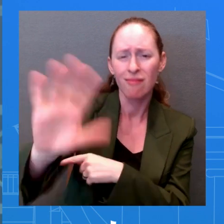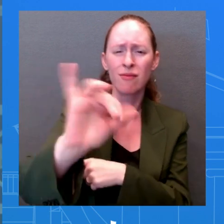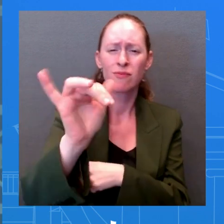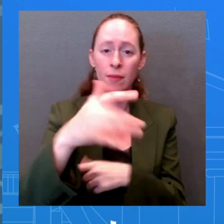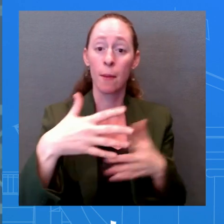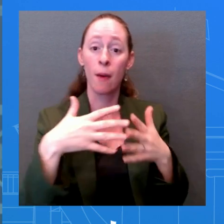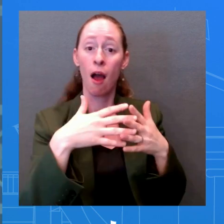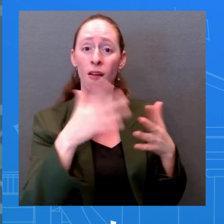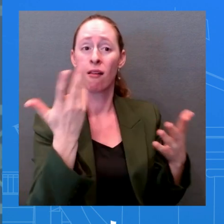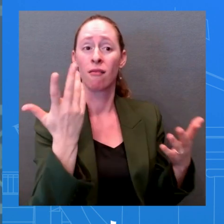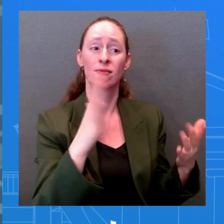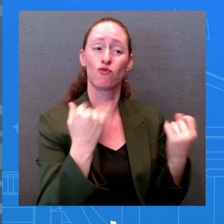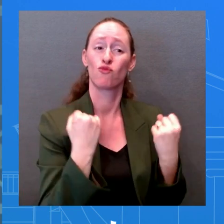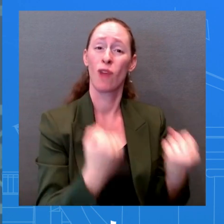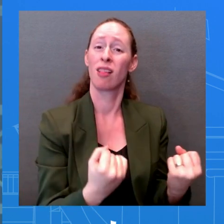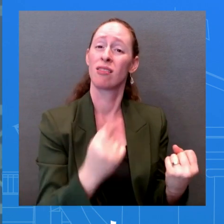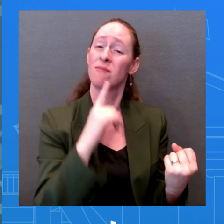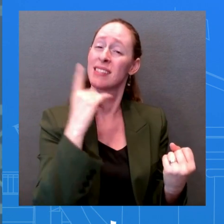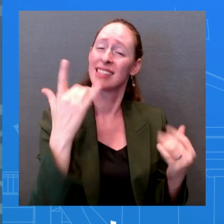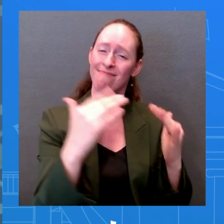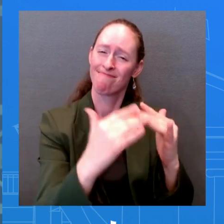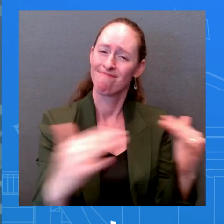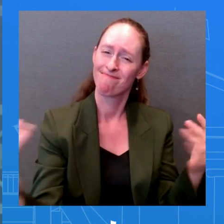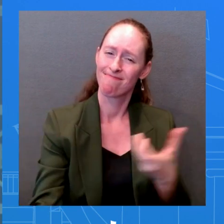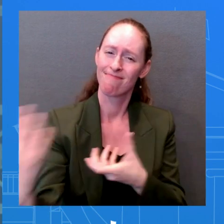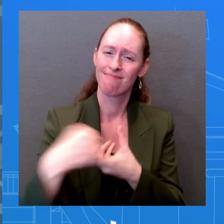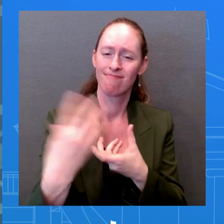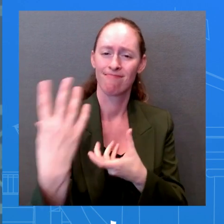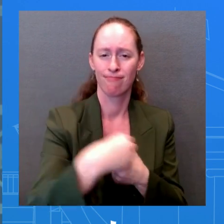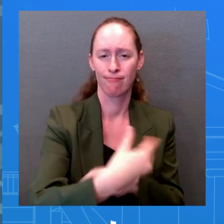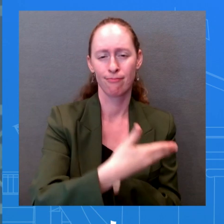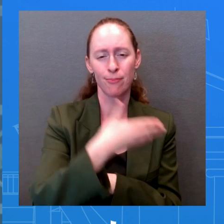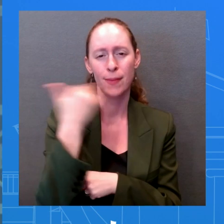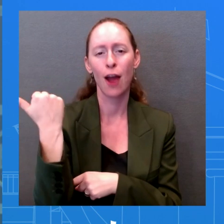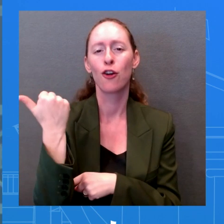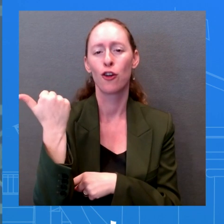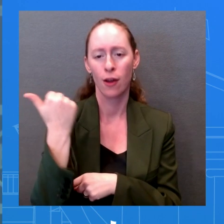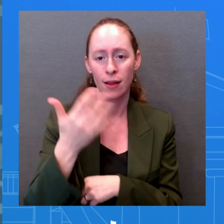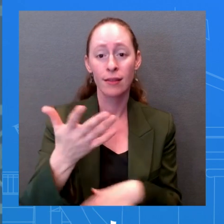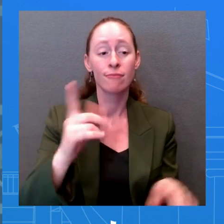small businesses, workshop, media, and arts. We uplift the voices and accomplishments